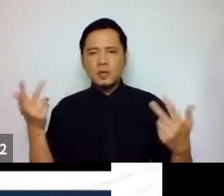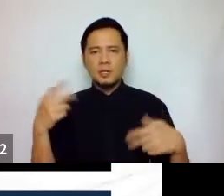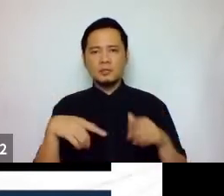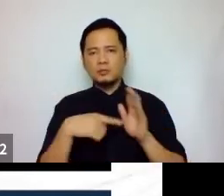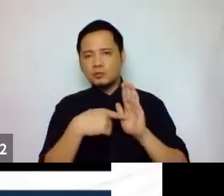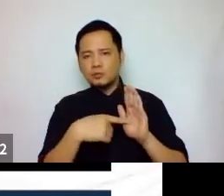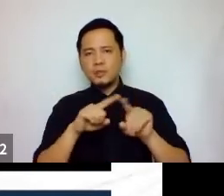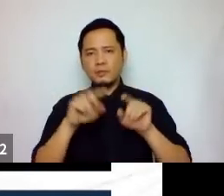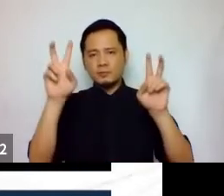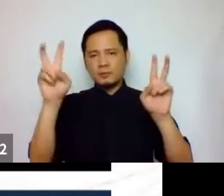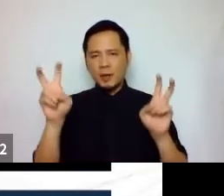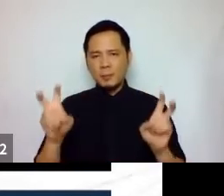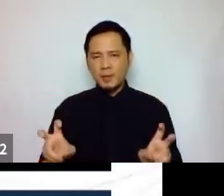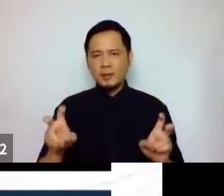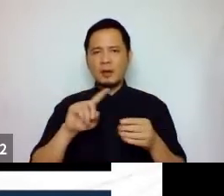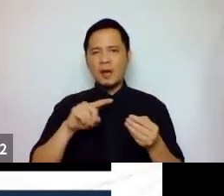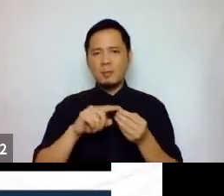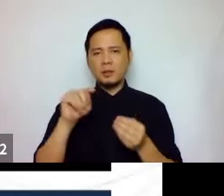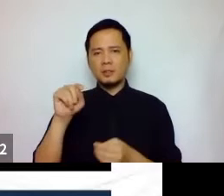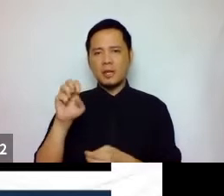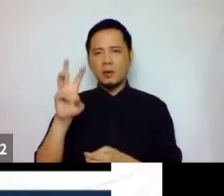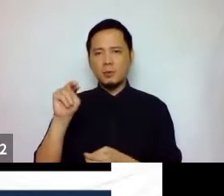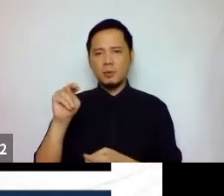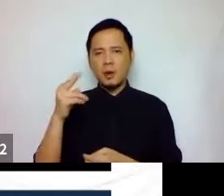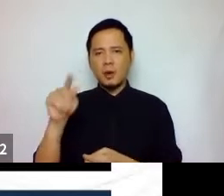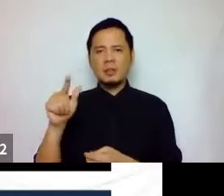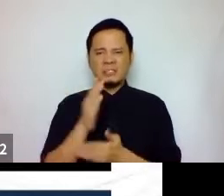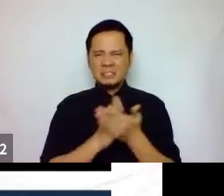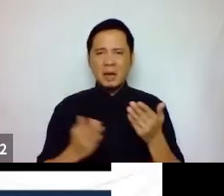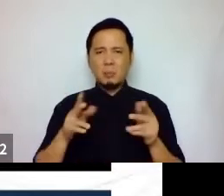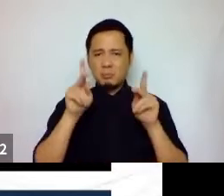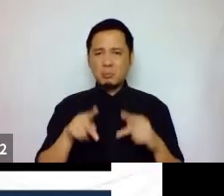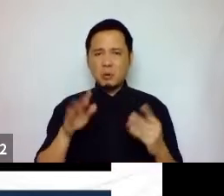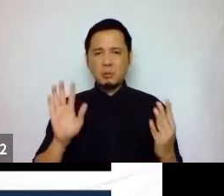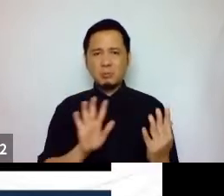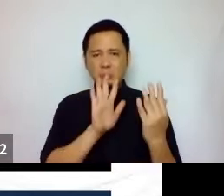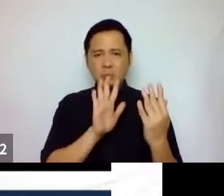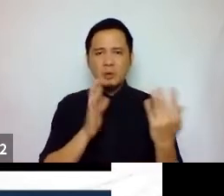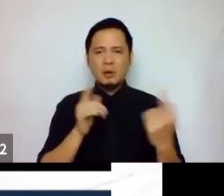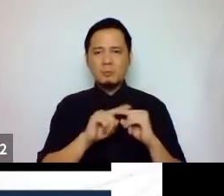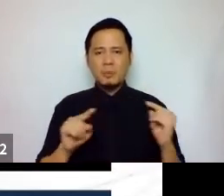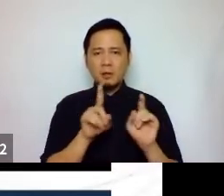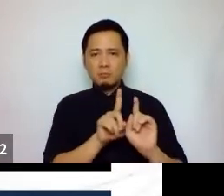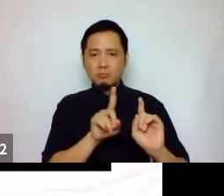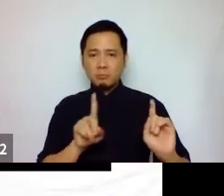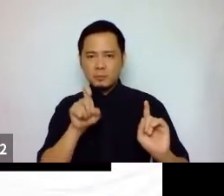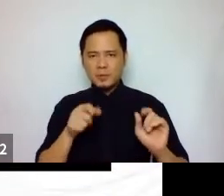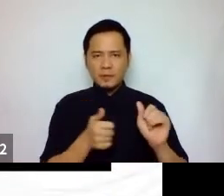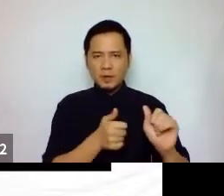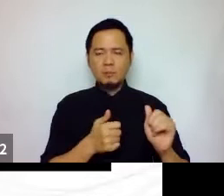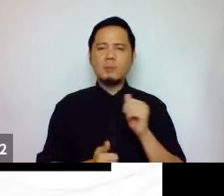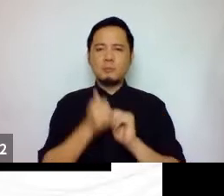There are different town halls, some are face to face with physical distancing while the others were done online.